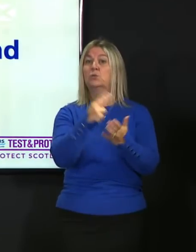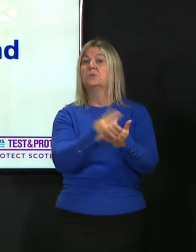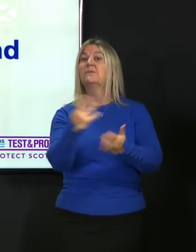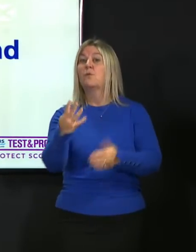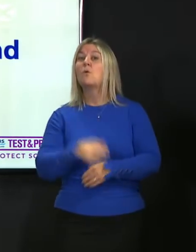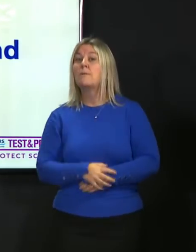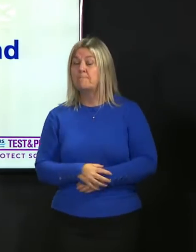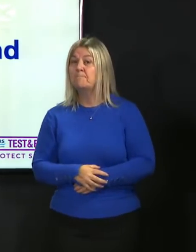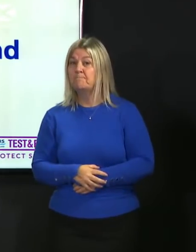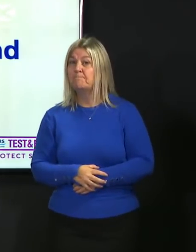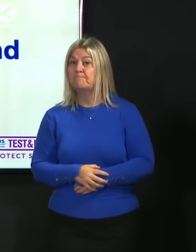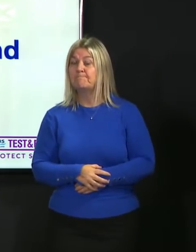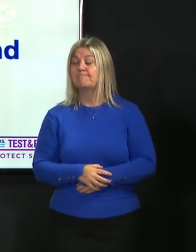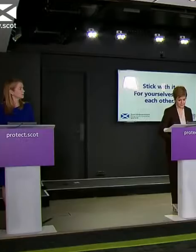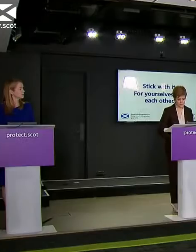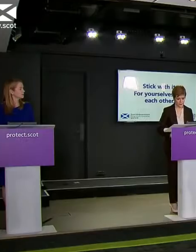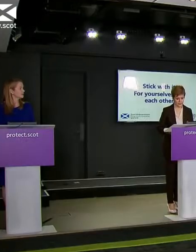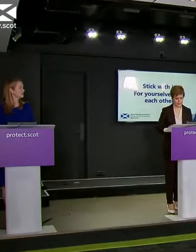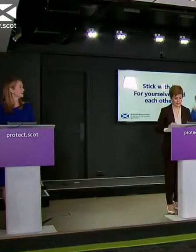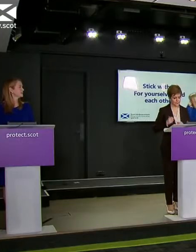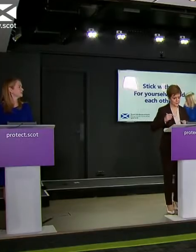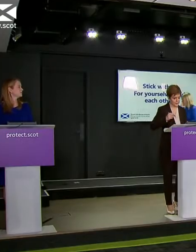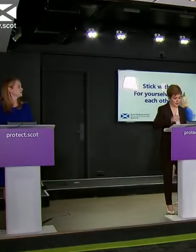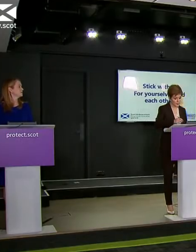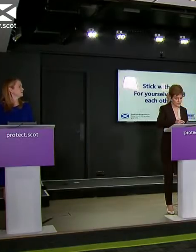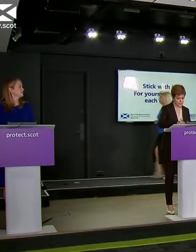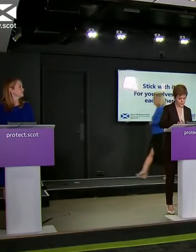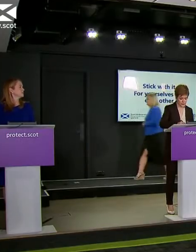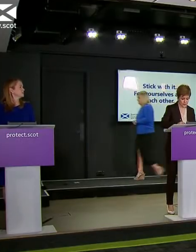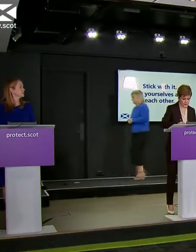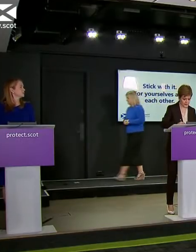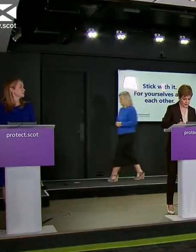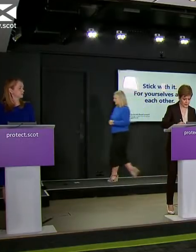that I've outlined here today. Thank you, I'll move straight to questions now.